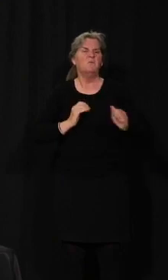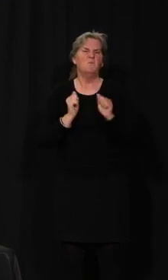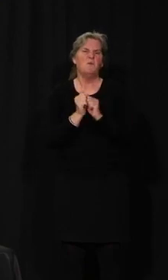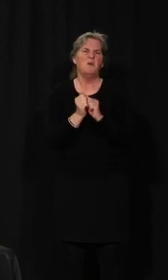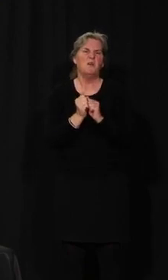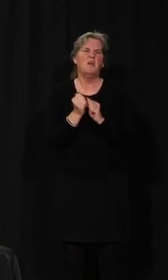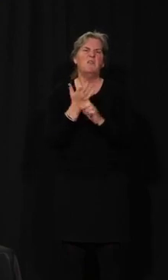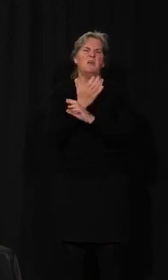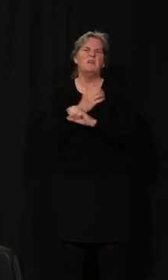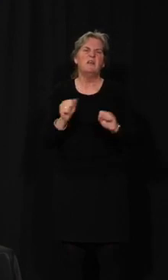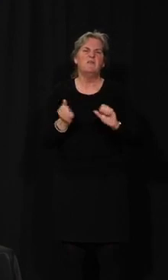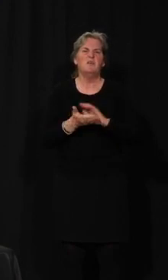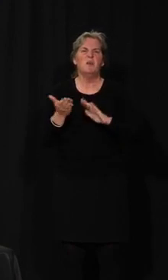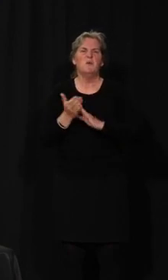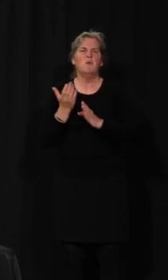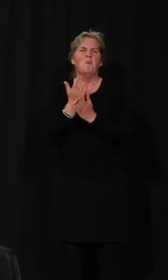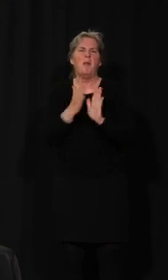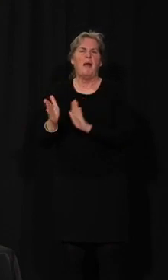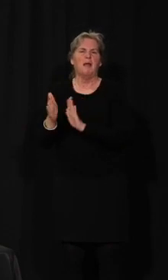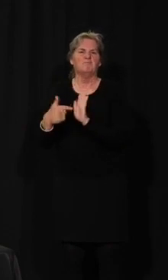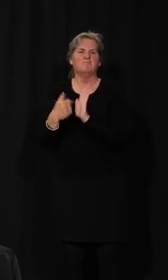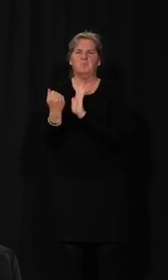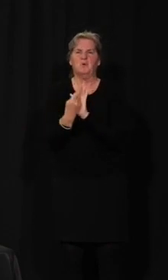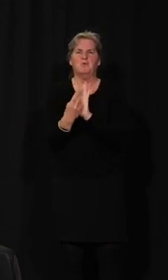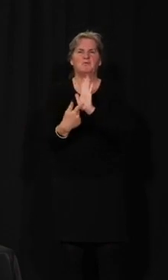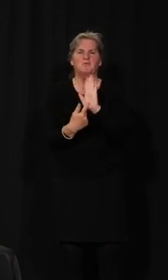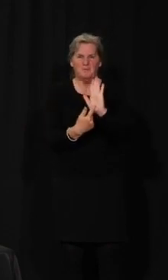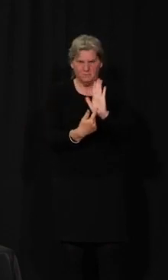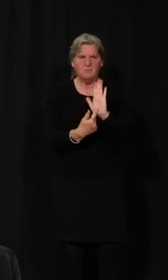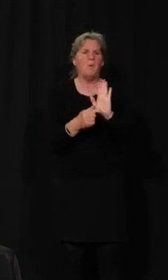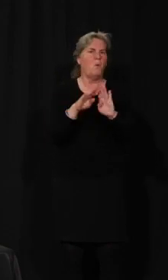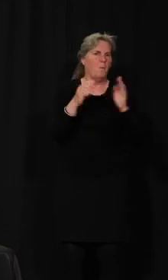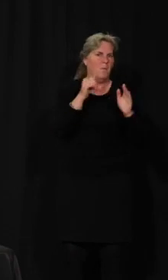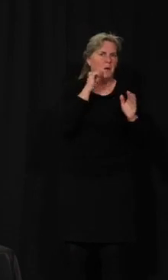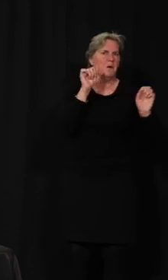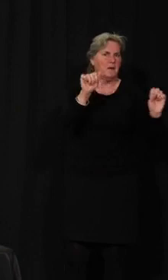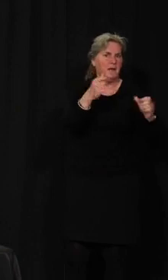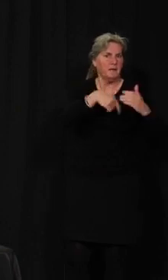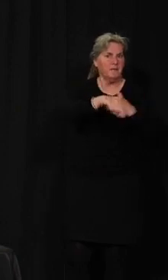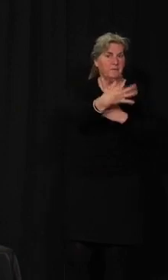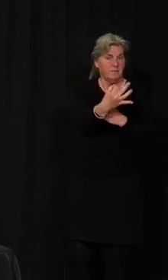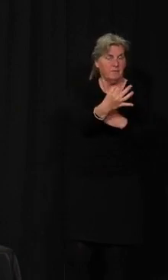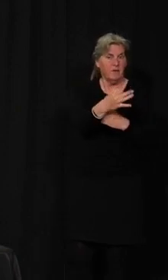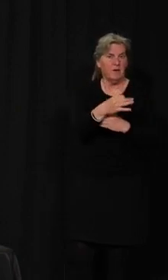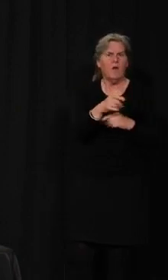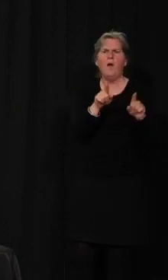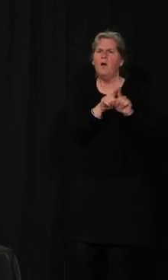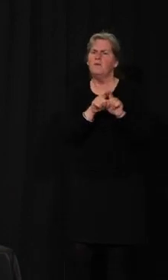business operational plan. We are also working on ways to ease the restrictions on long-tm